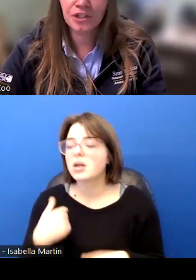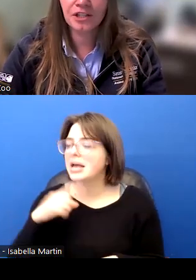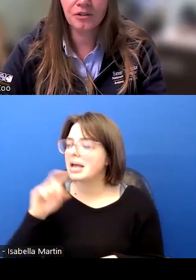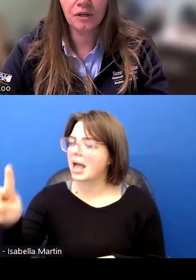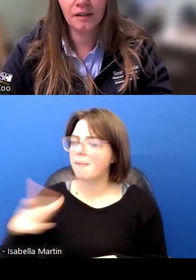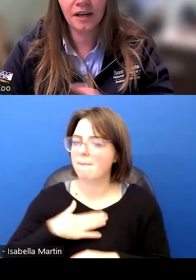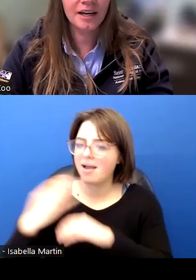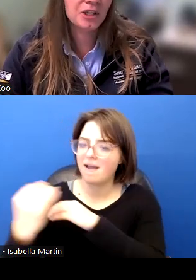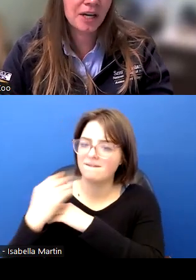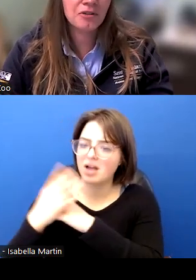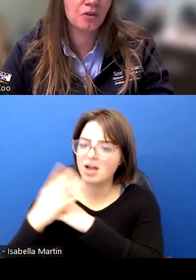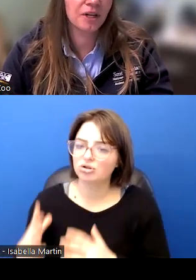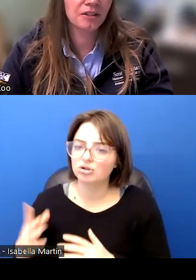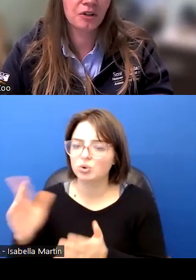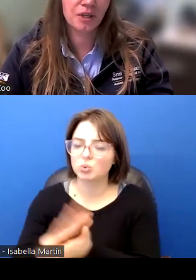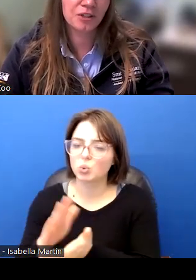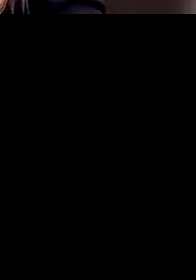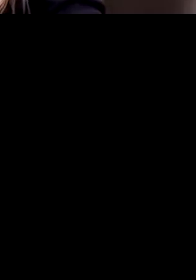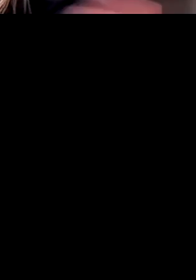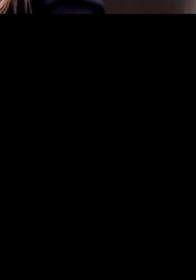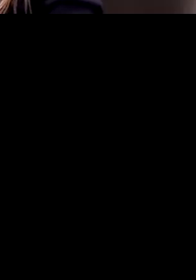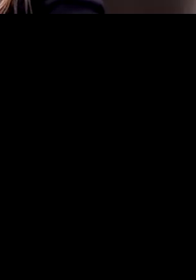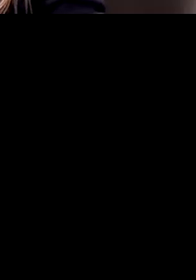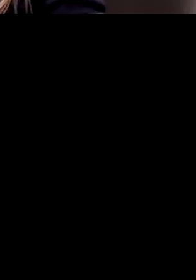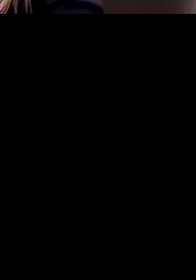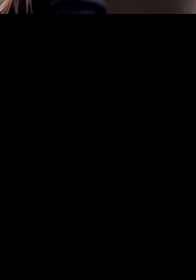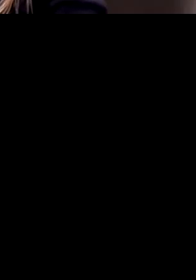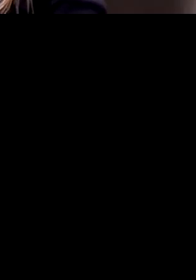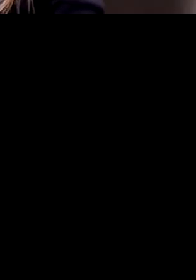should I do and they kind of had two answers for me. You can be a zookeeper or you can be a zoo vet